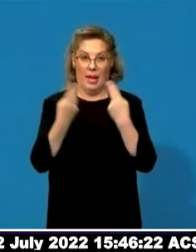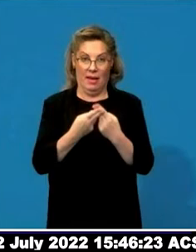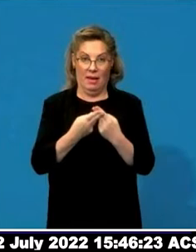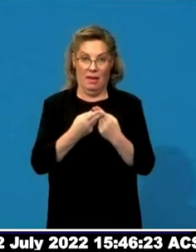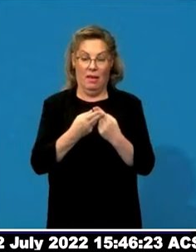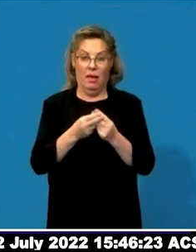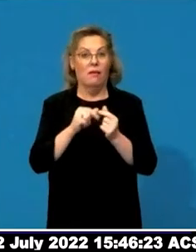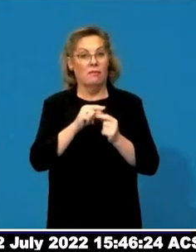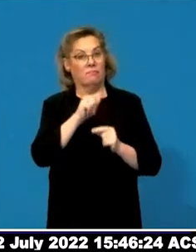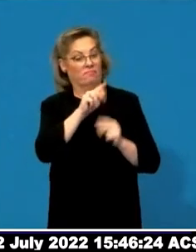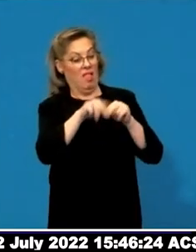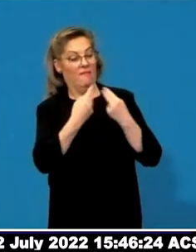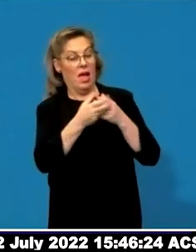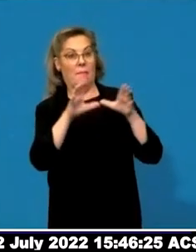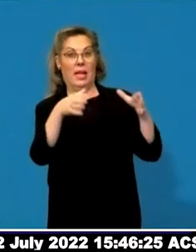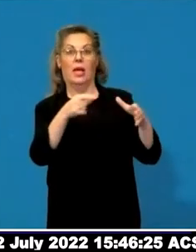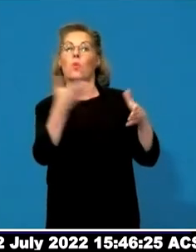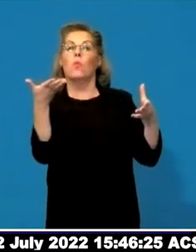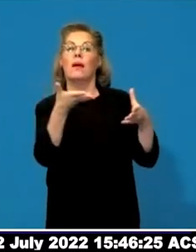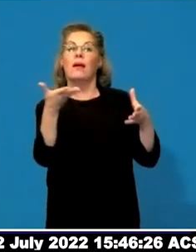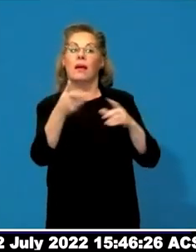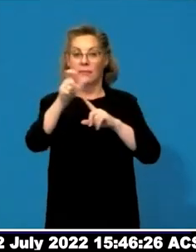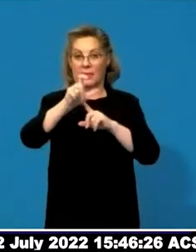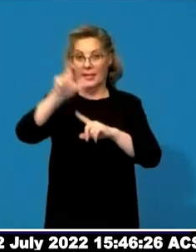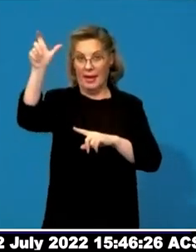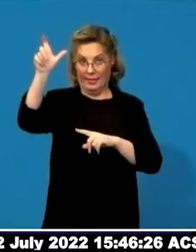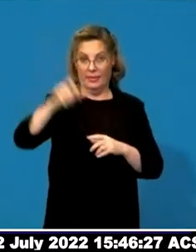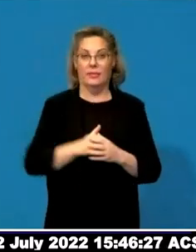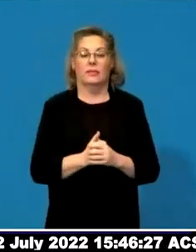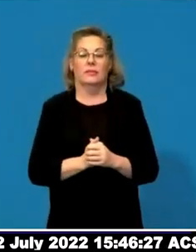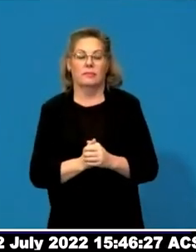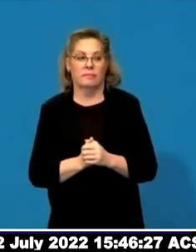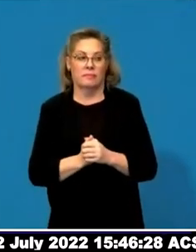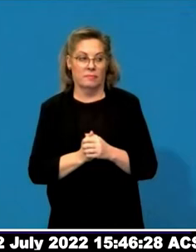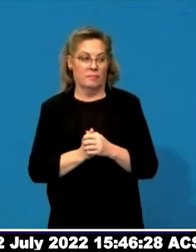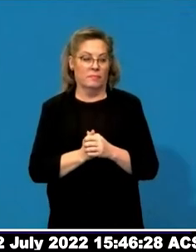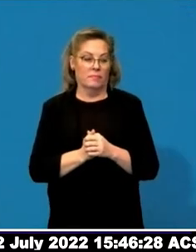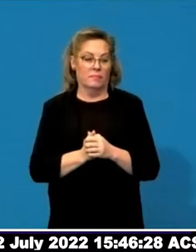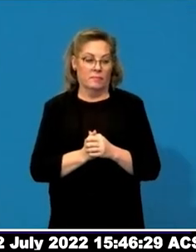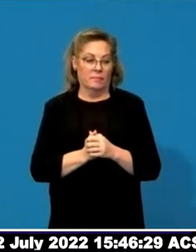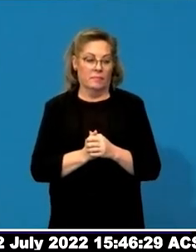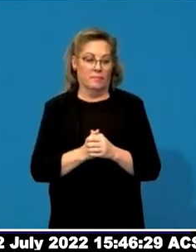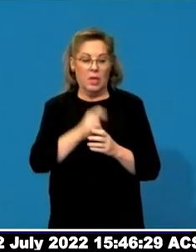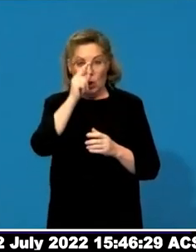Commissioners will see on the screen Mrs Bakoi Namok, Bernard Namok,